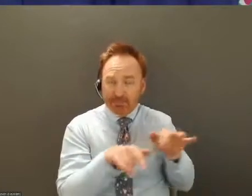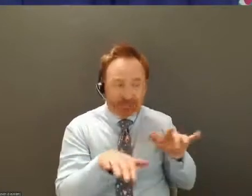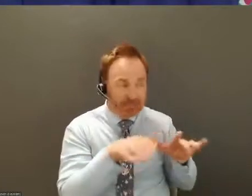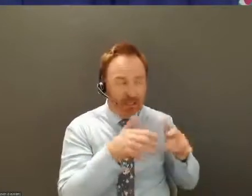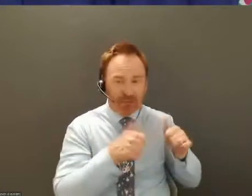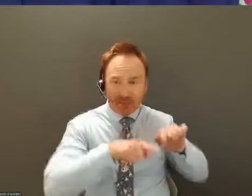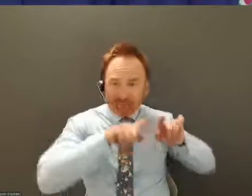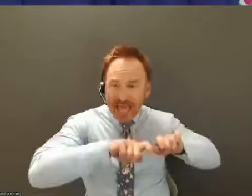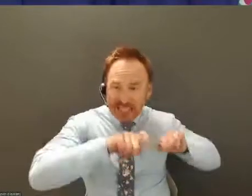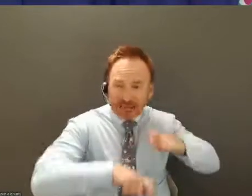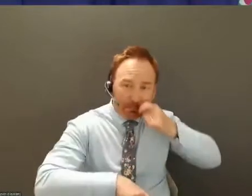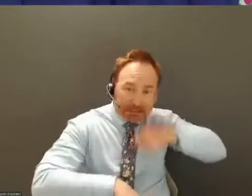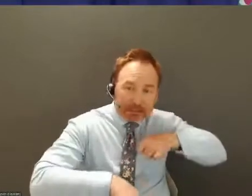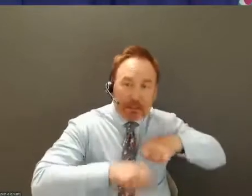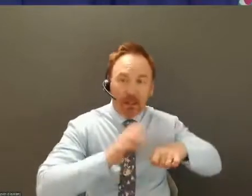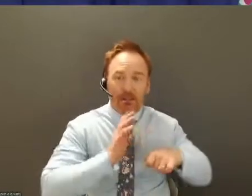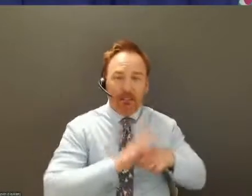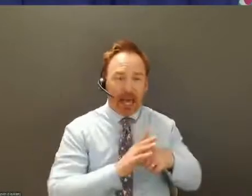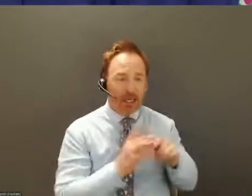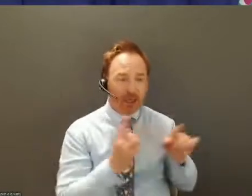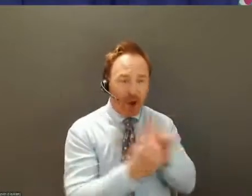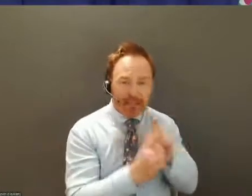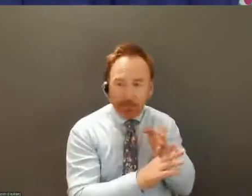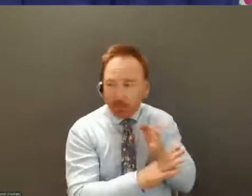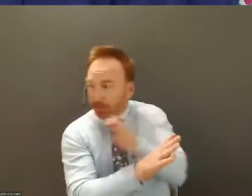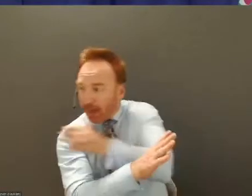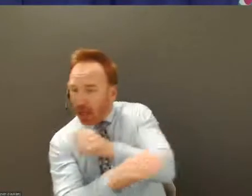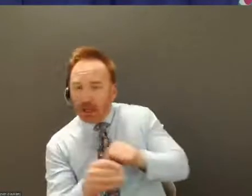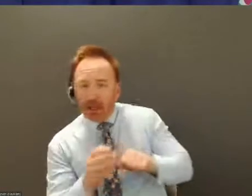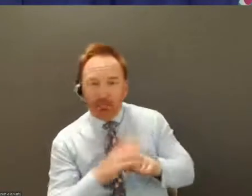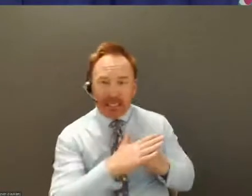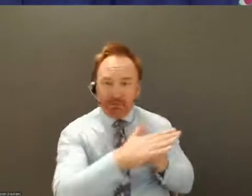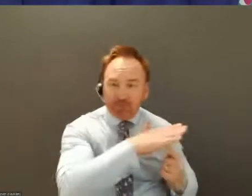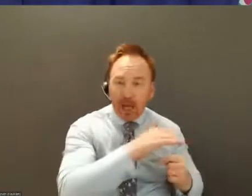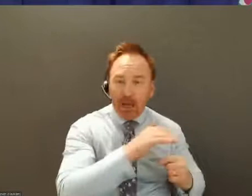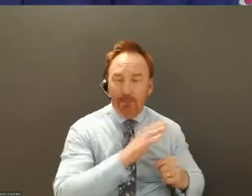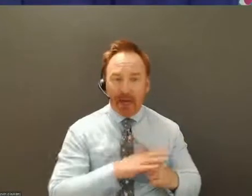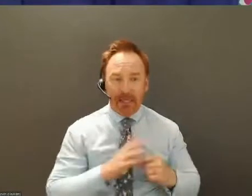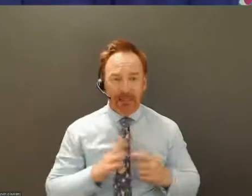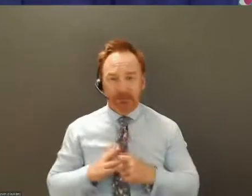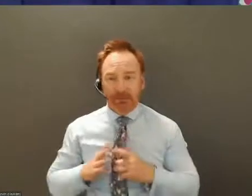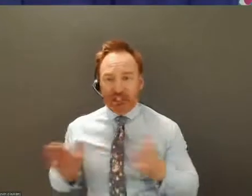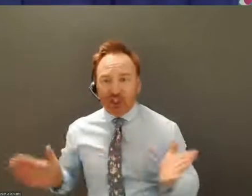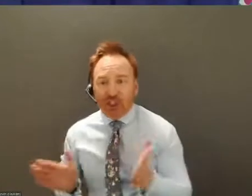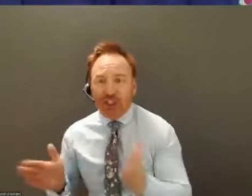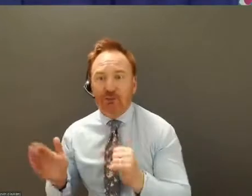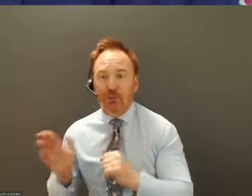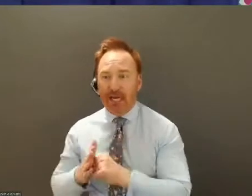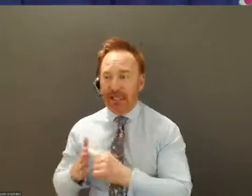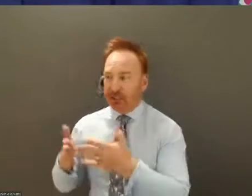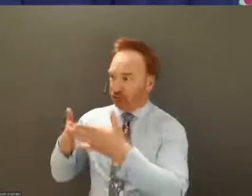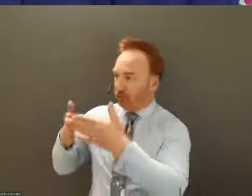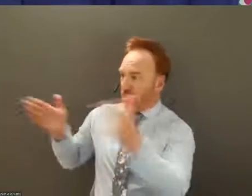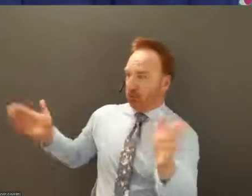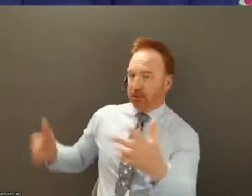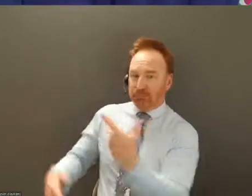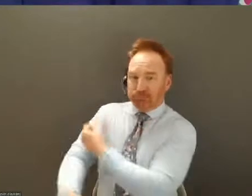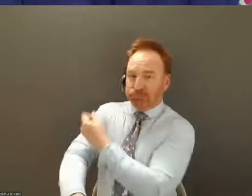and implement the guidelines and even ECC folks, this ways on